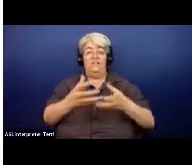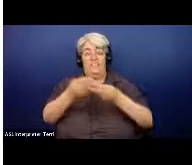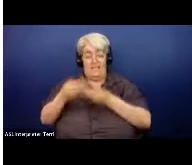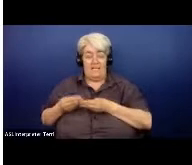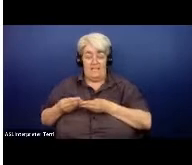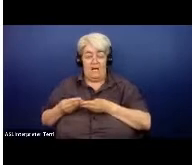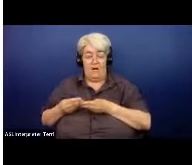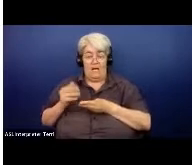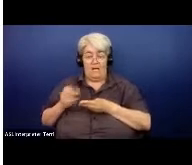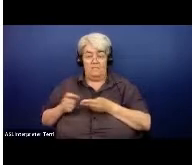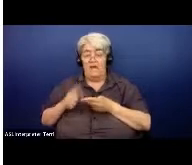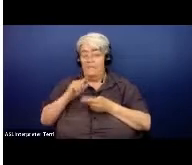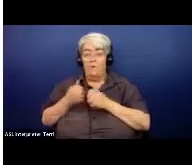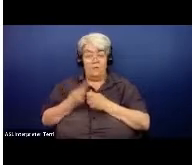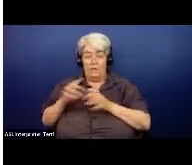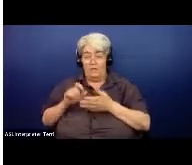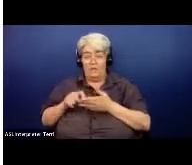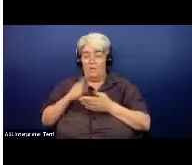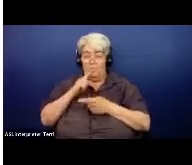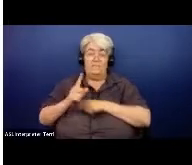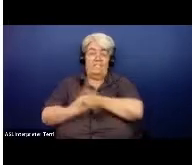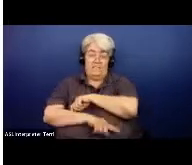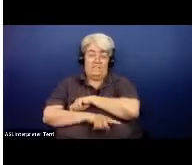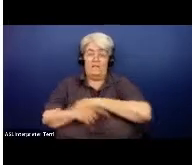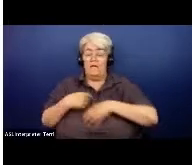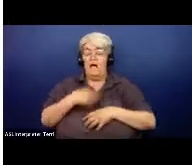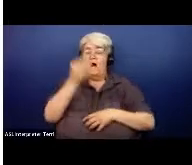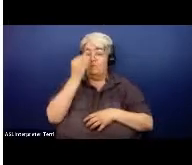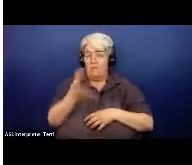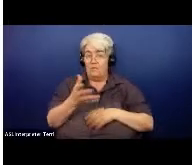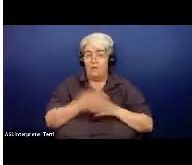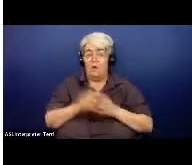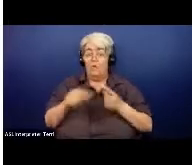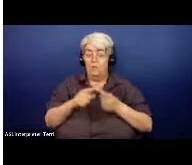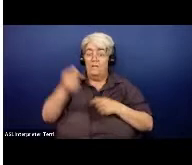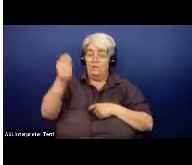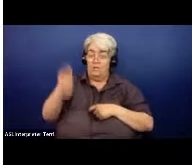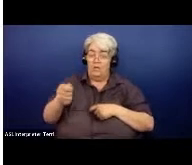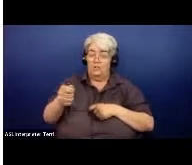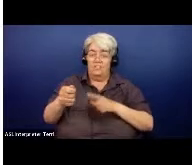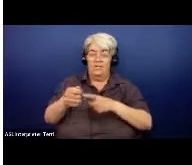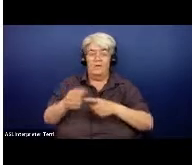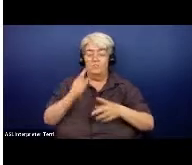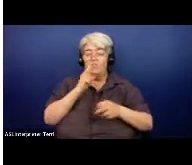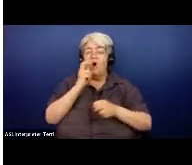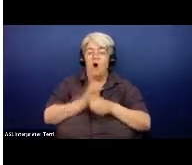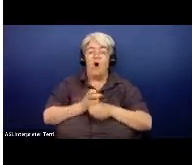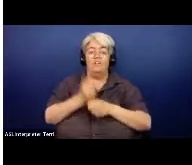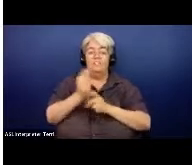way to do that was to be sentenced. I will tell you when that judge rang the gavel, it was probably the hardest moment of the